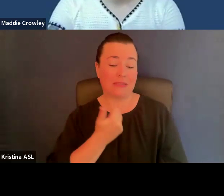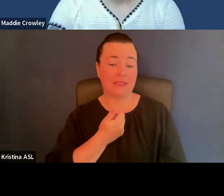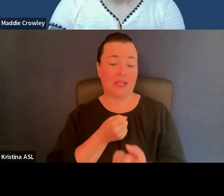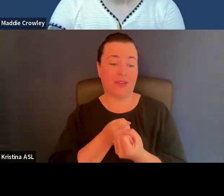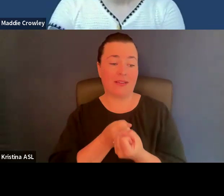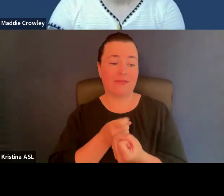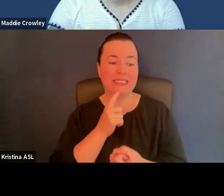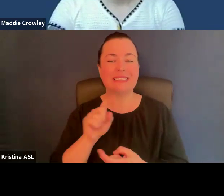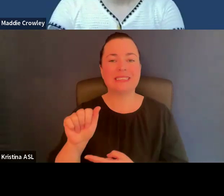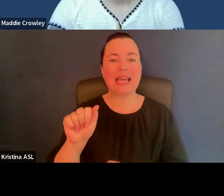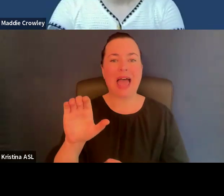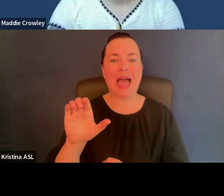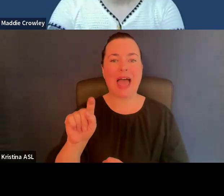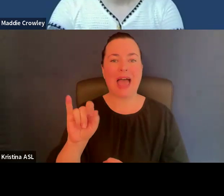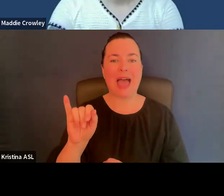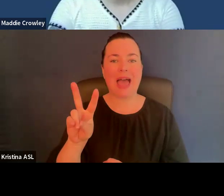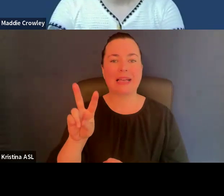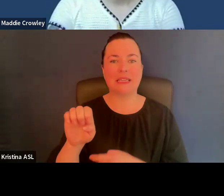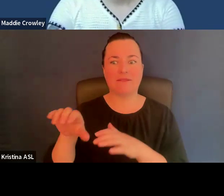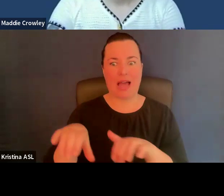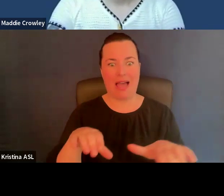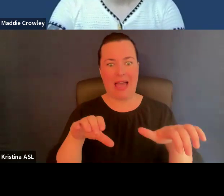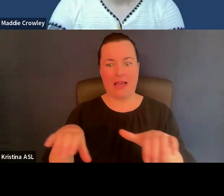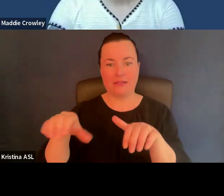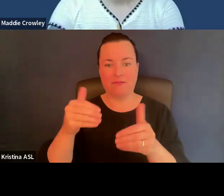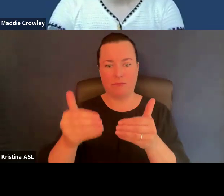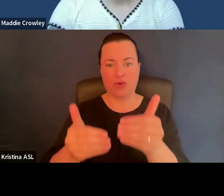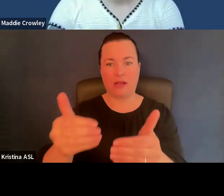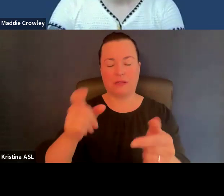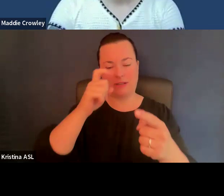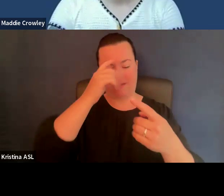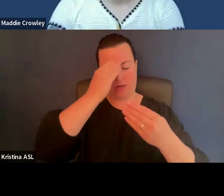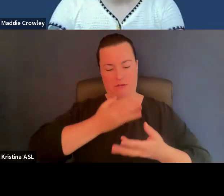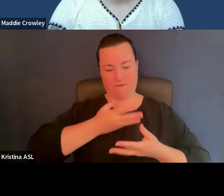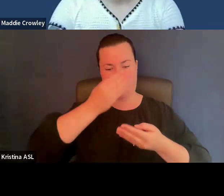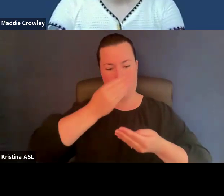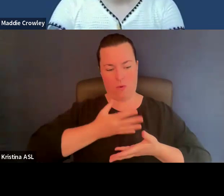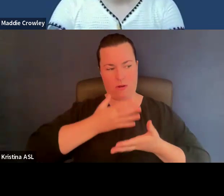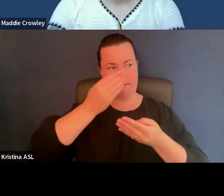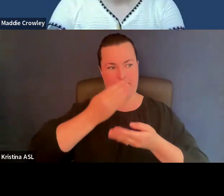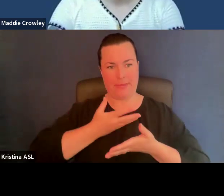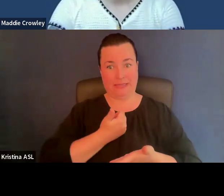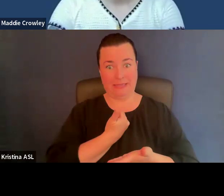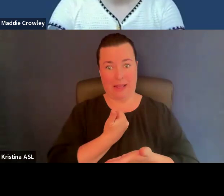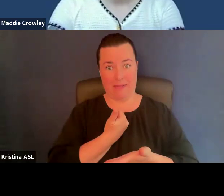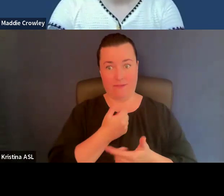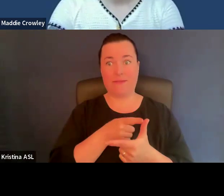of informing yourself so that you can make informed decisions about yourself